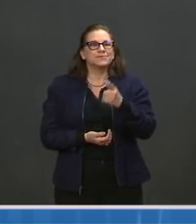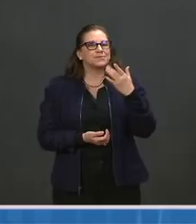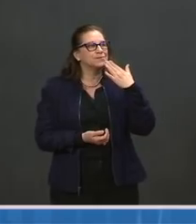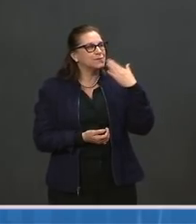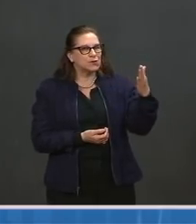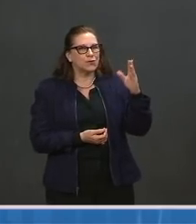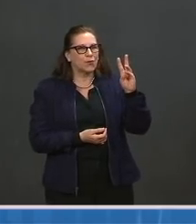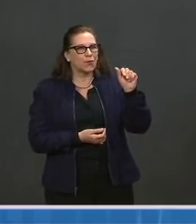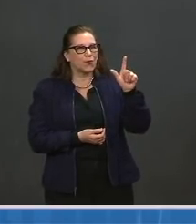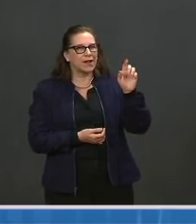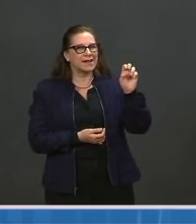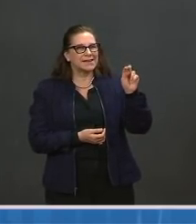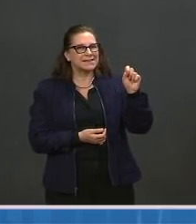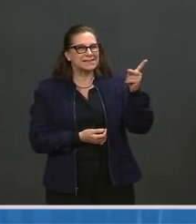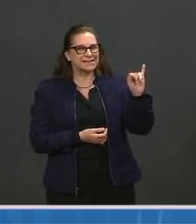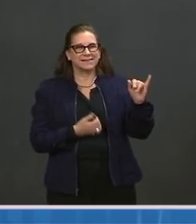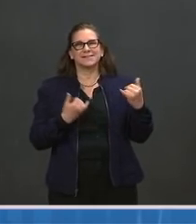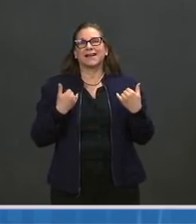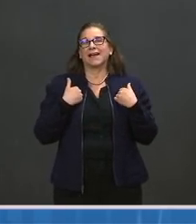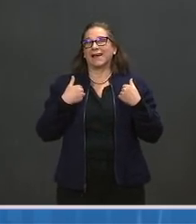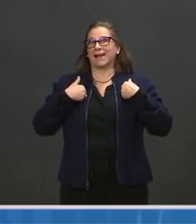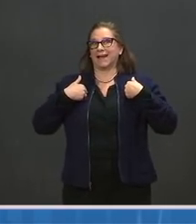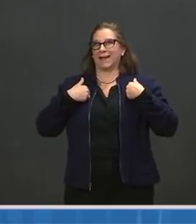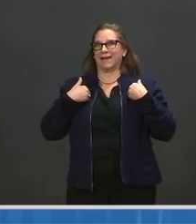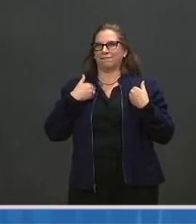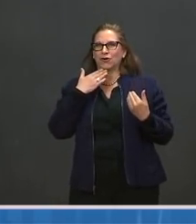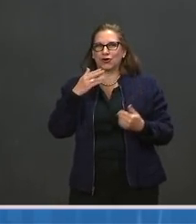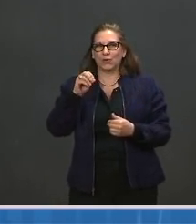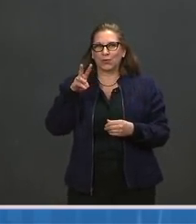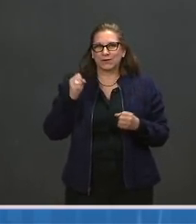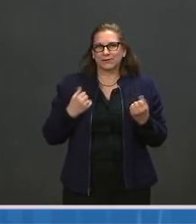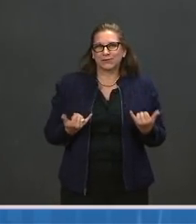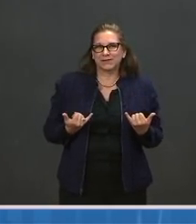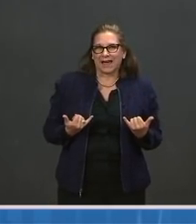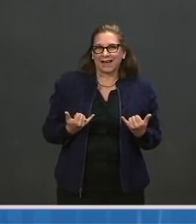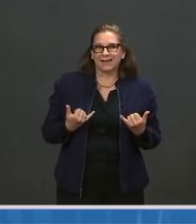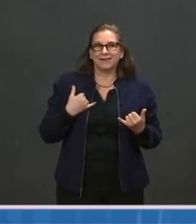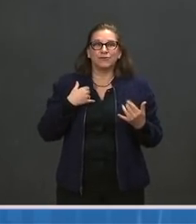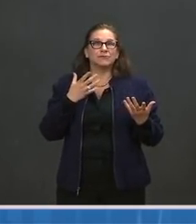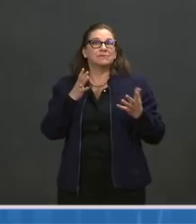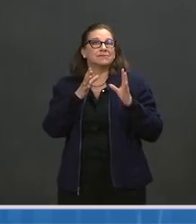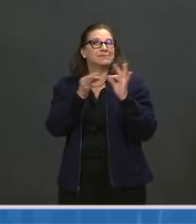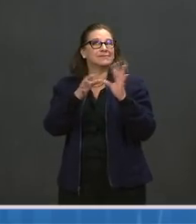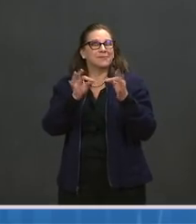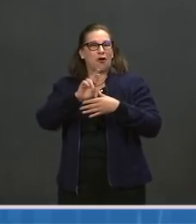and that has to do with the results that were announced yesterday from the AstraZeneca trial.